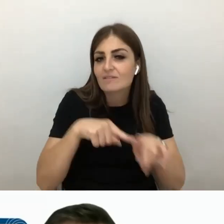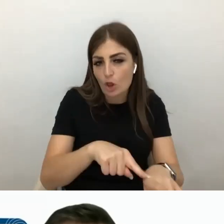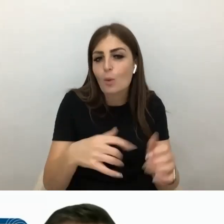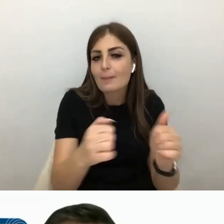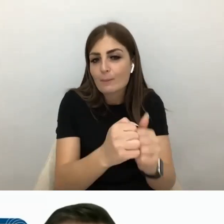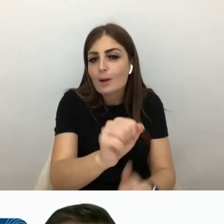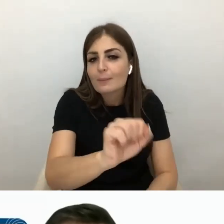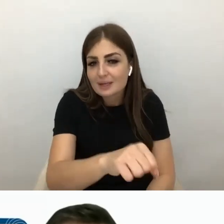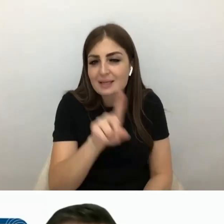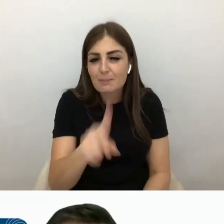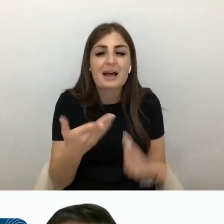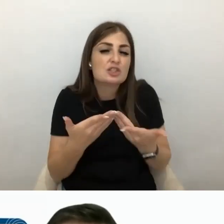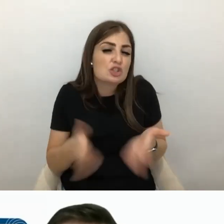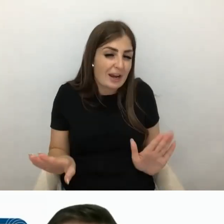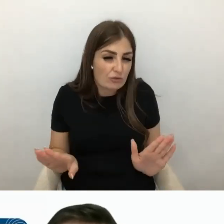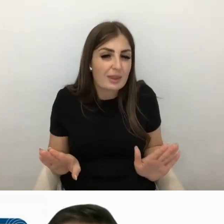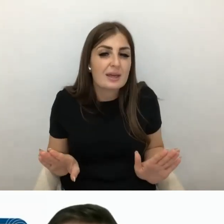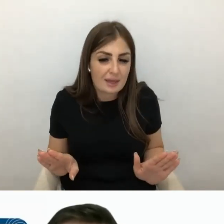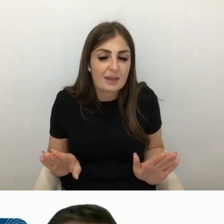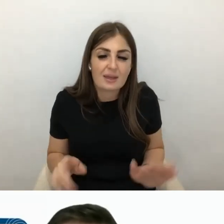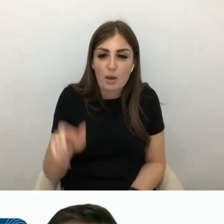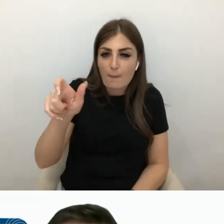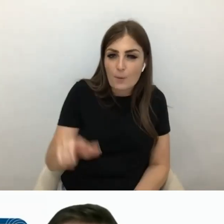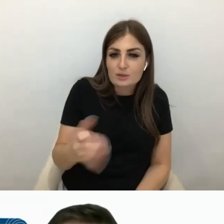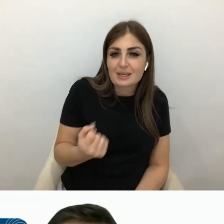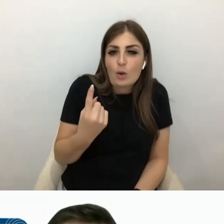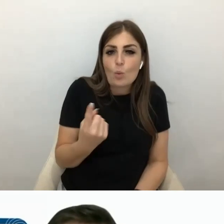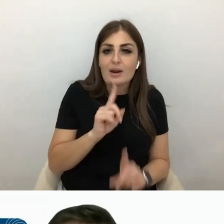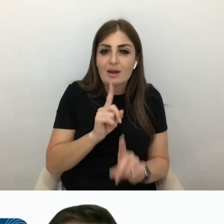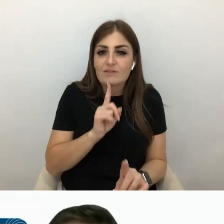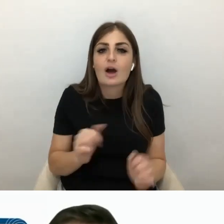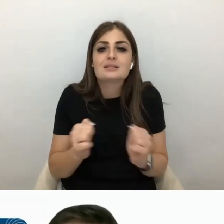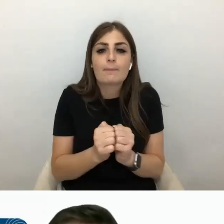I think the general rule will be that a person will get one advice appointment after receiving